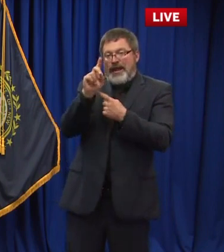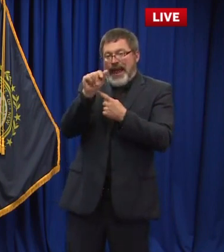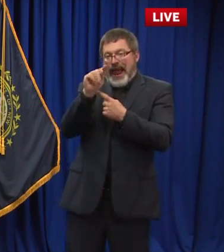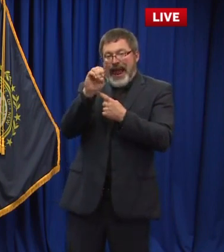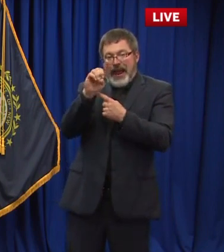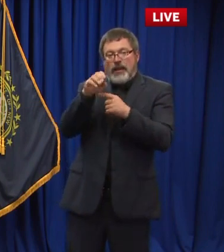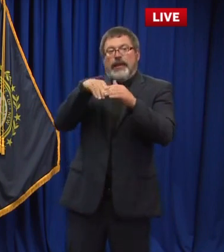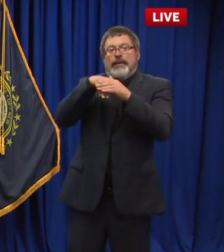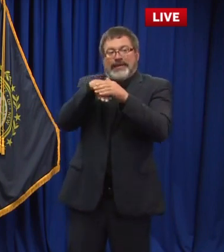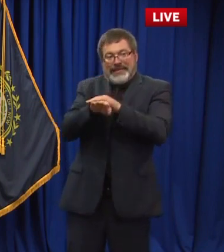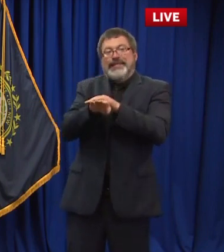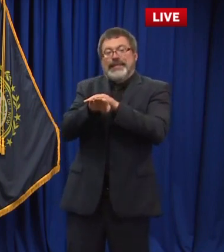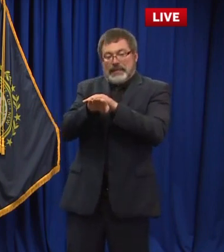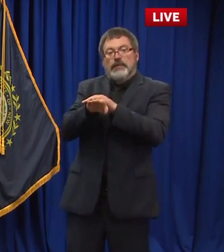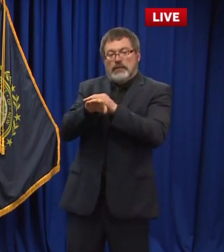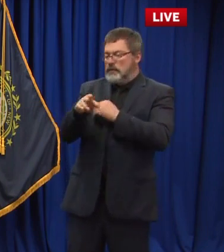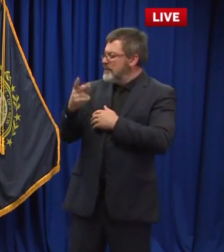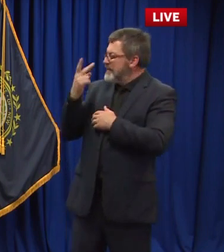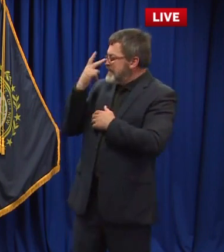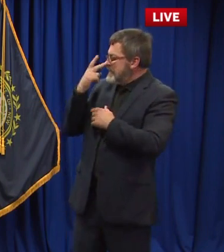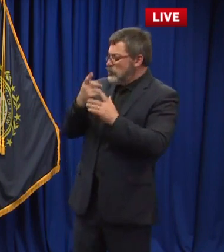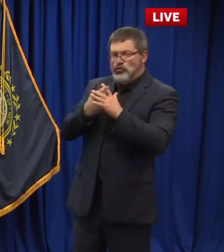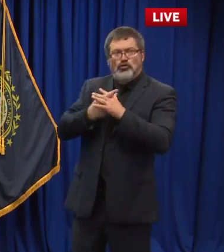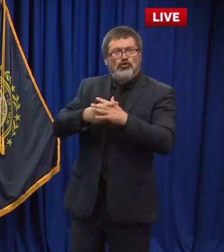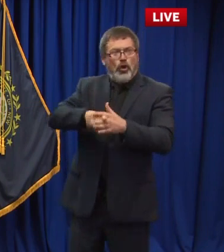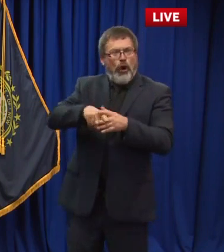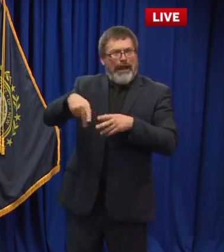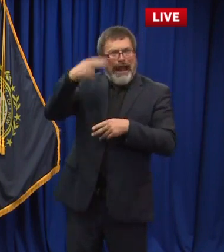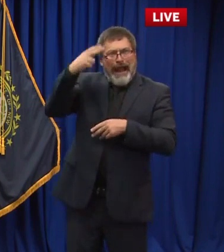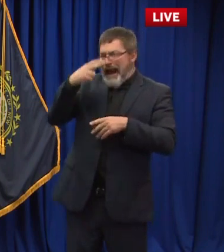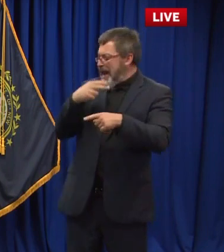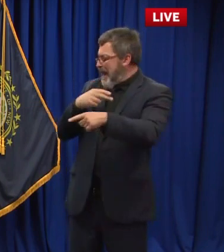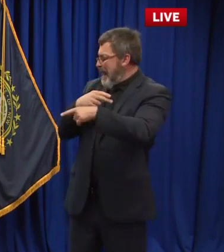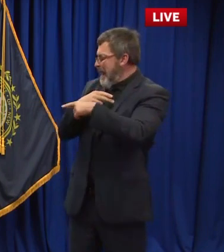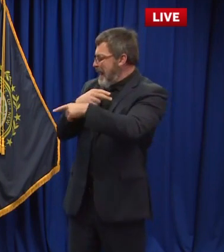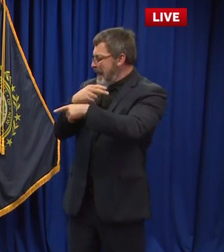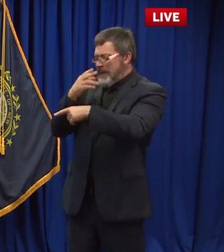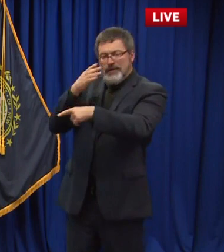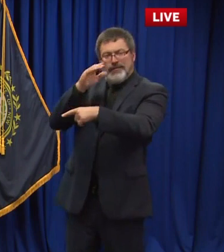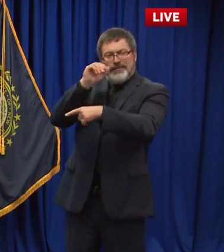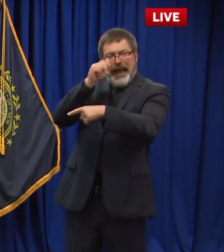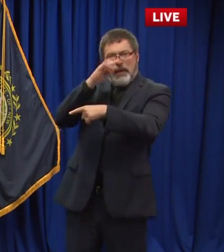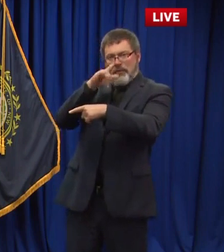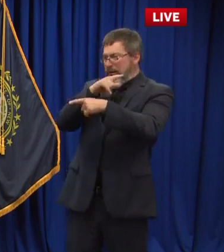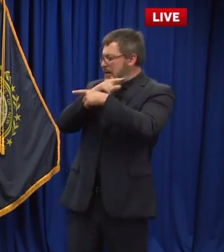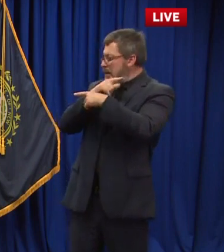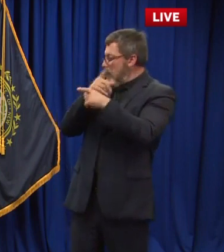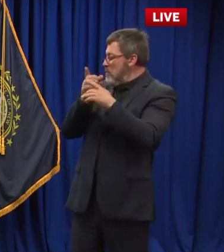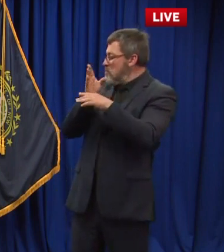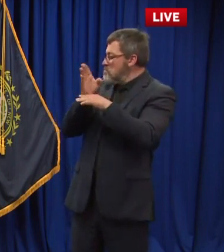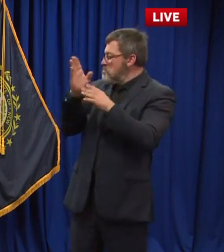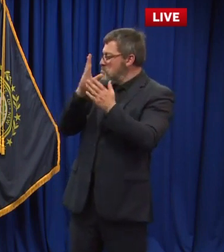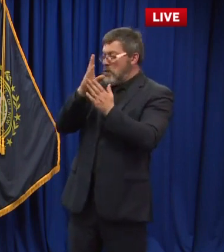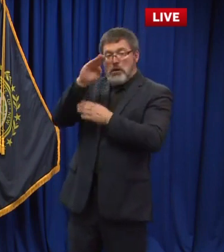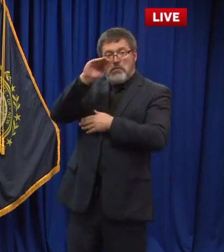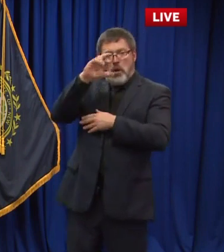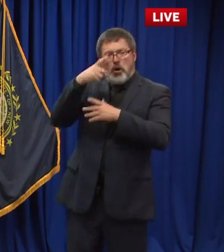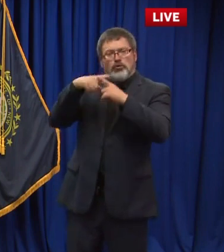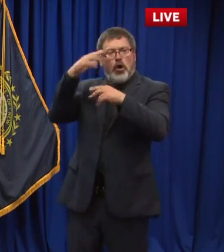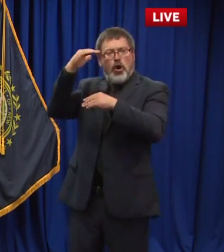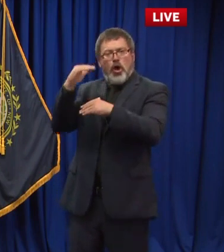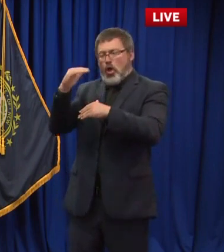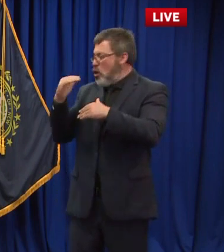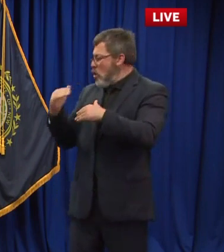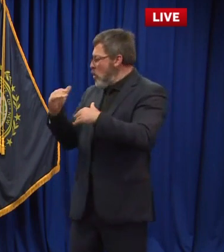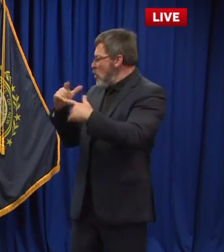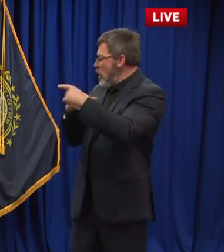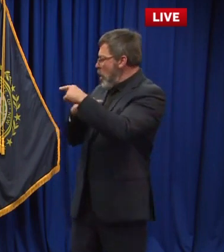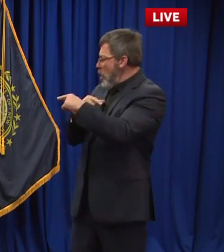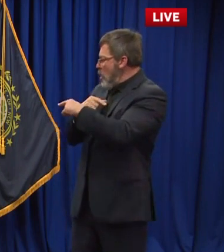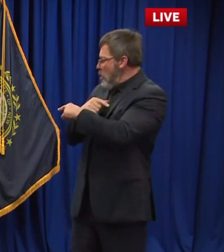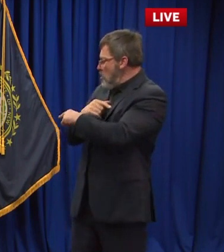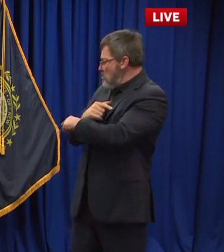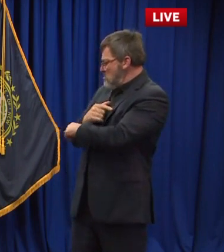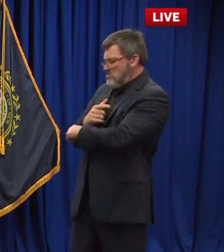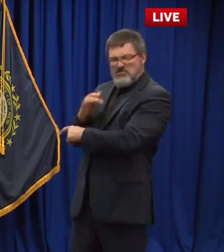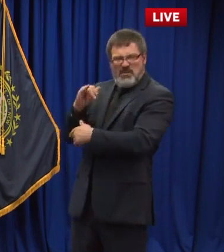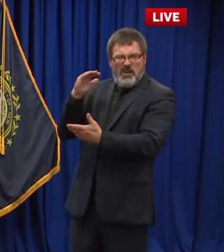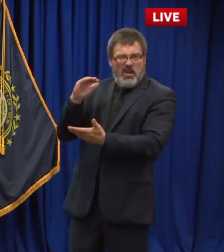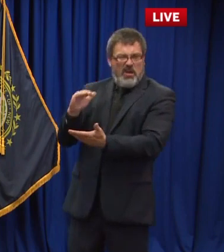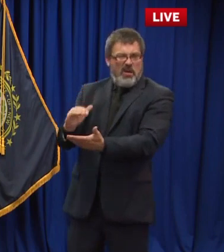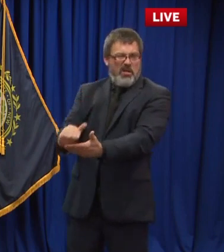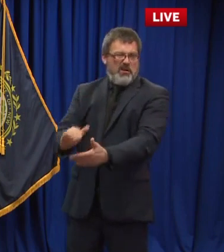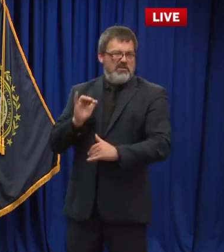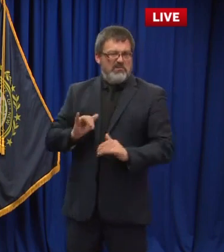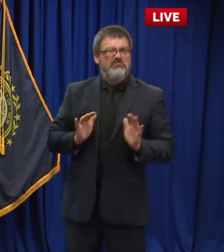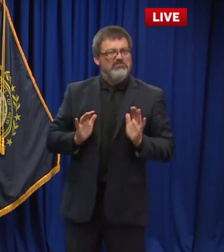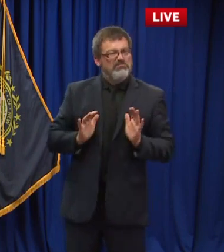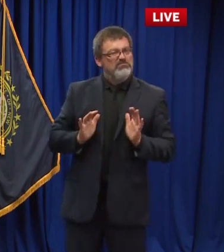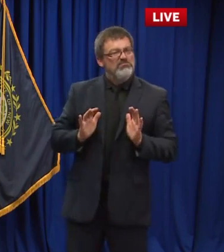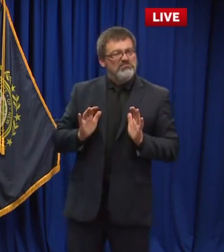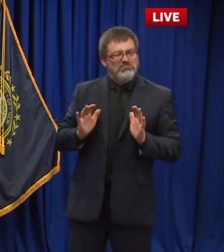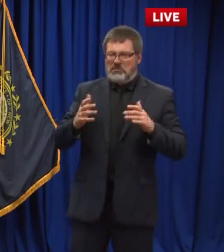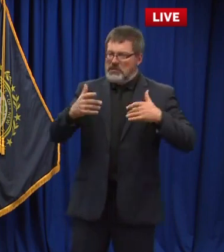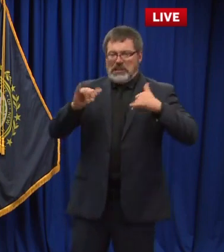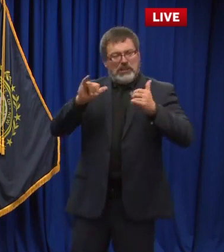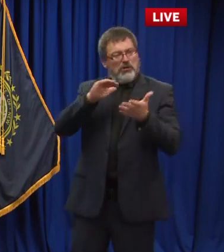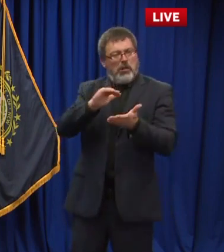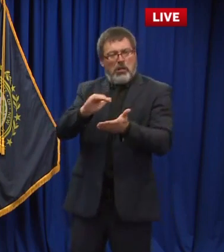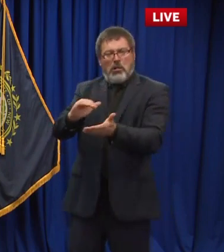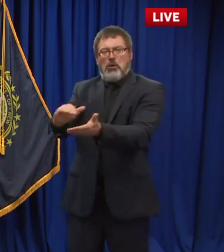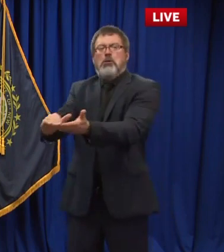THE DATA OF THEIR HOSPITAL ADMISSION, AND YOU CAN SEE SINCE THE END OF APRIL, BEGINNING OF MAY, WE HAVE HAD A SLOW, GRADUAL, PROGRESSIVE DECLINE IN THE NUMBER OF PEOPLE